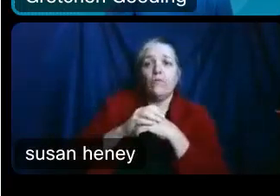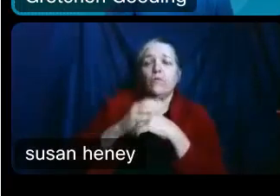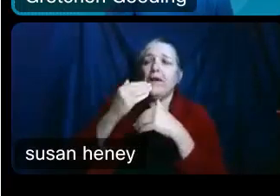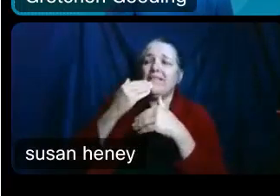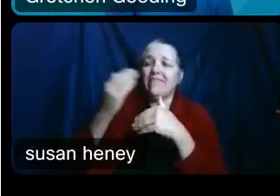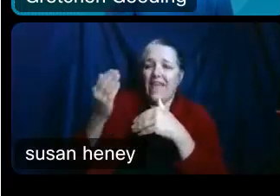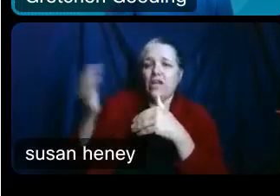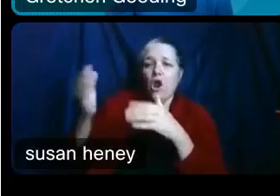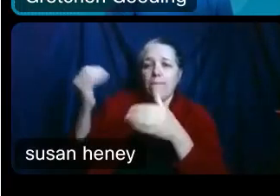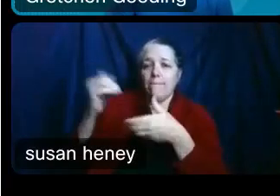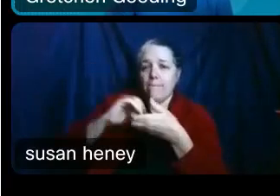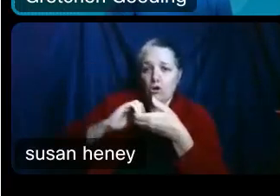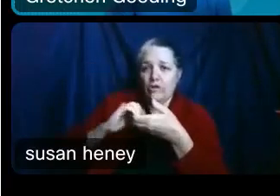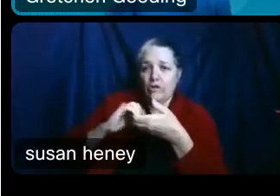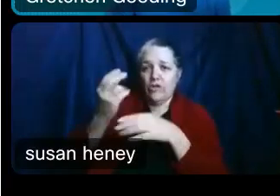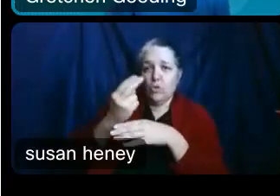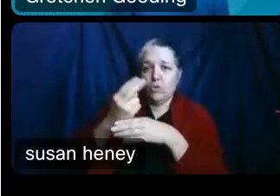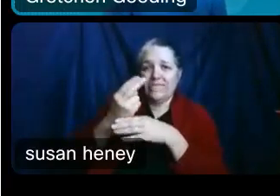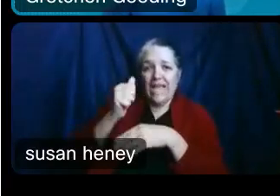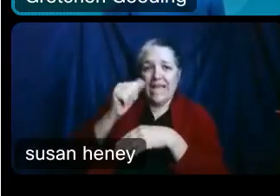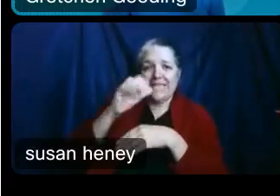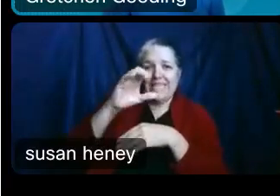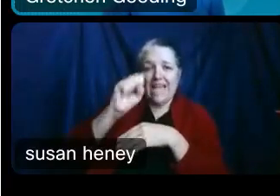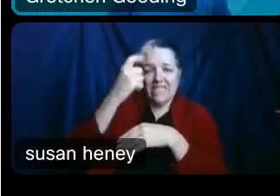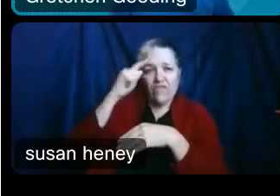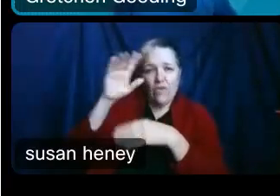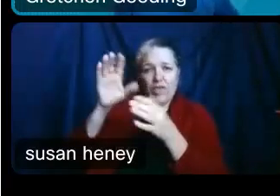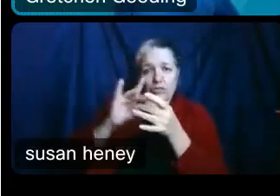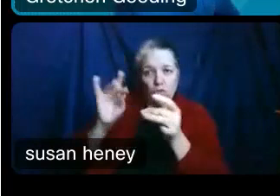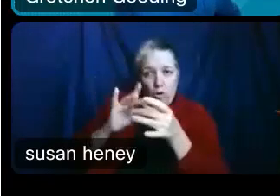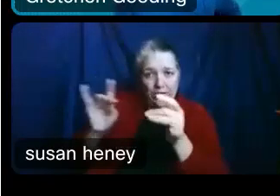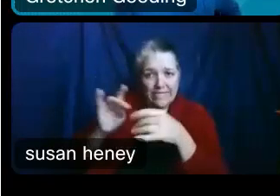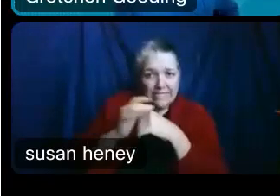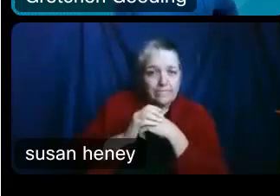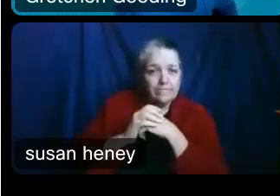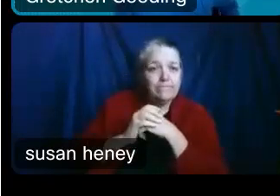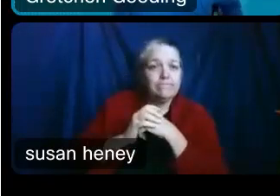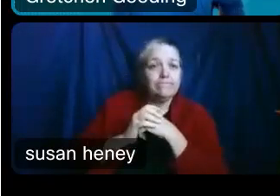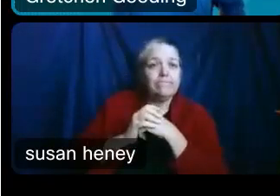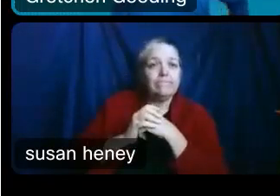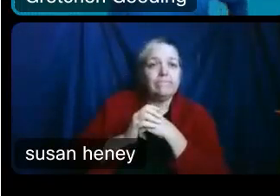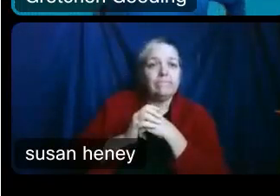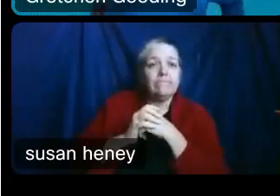data. In addition to the 40 plus topics the ACS